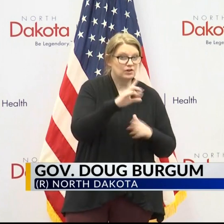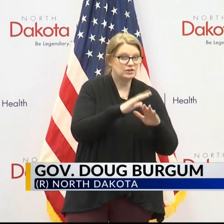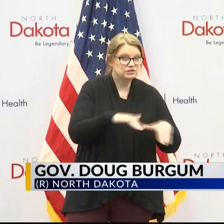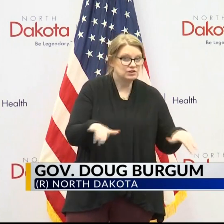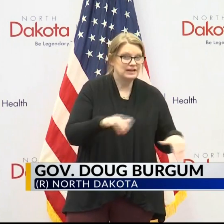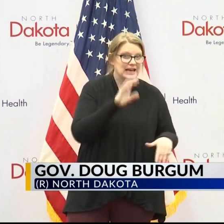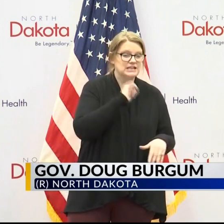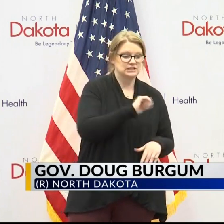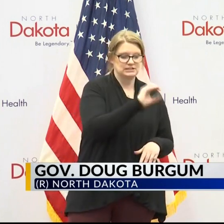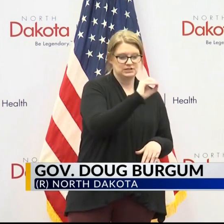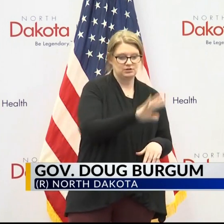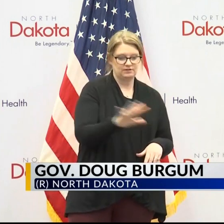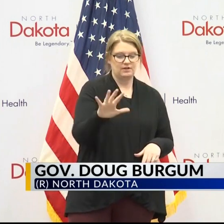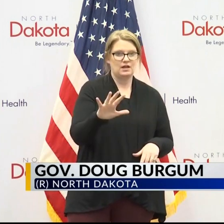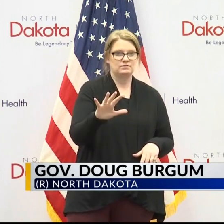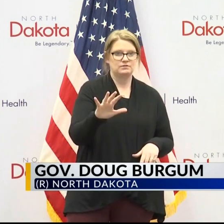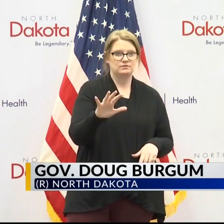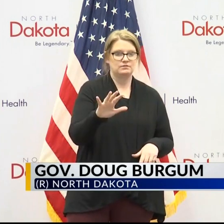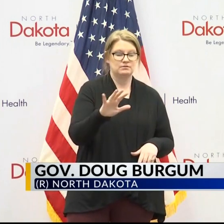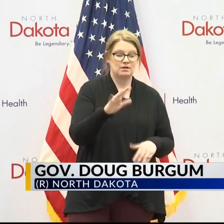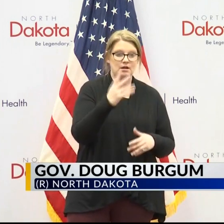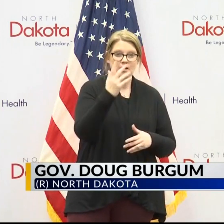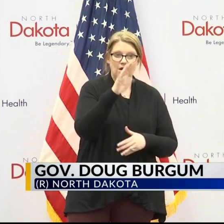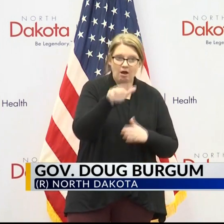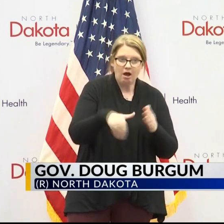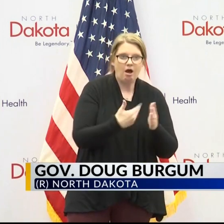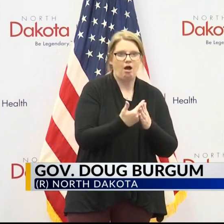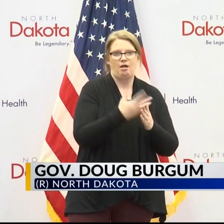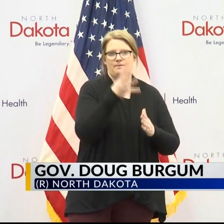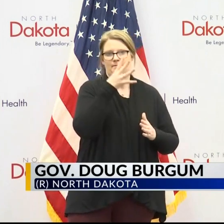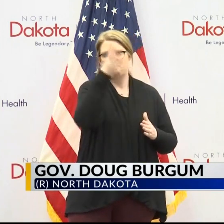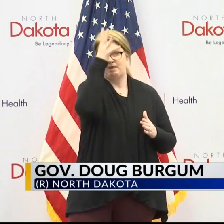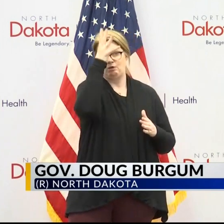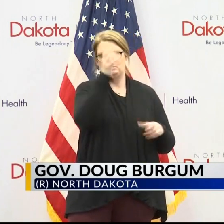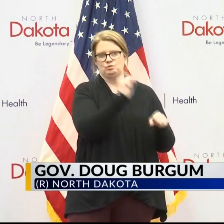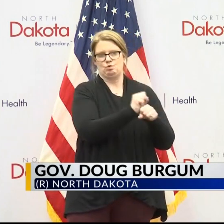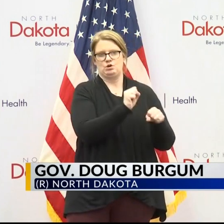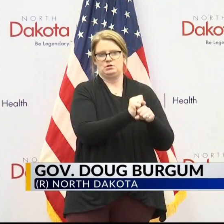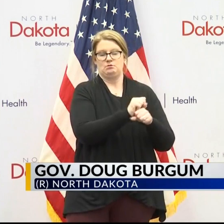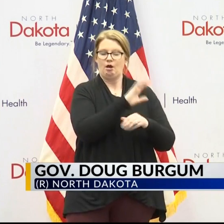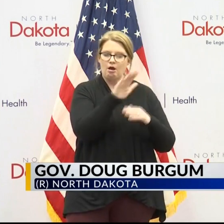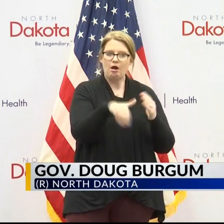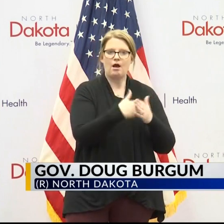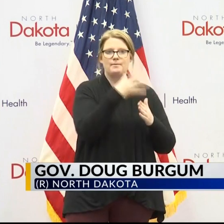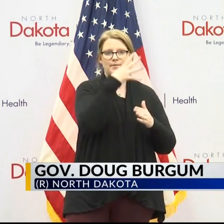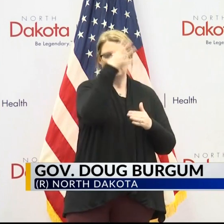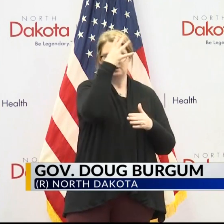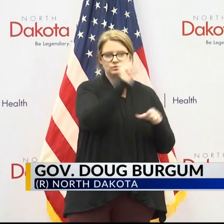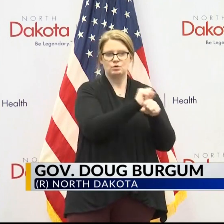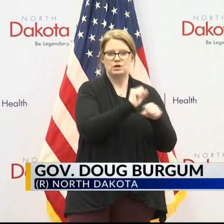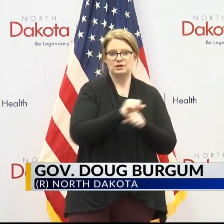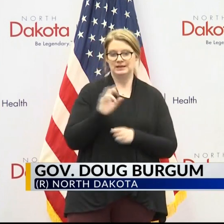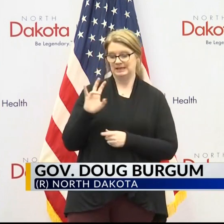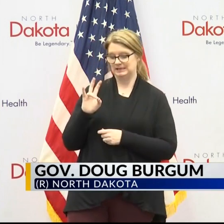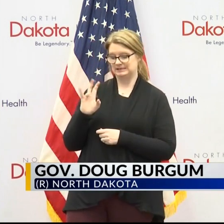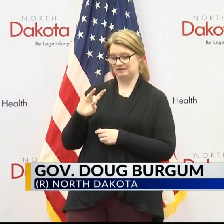INFRASTRUCTURE CHILDCARE IS IN OUR STATE, 71 PERCENT OF ALL NORTH DAKOTA CHILDREN AGES 0 TO